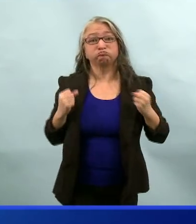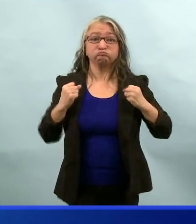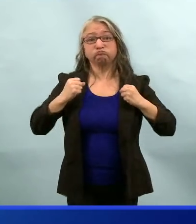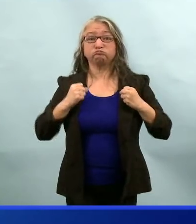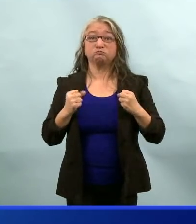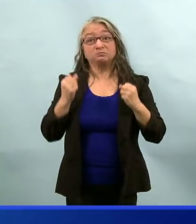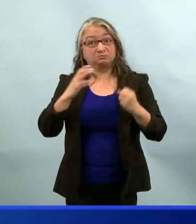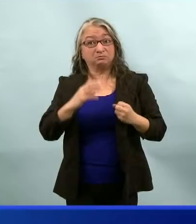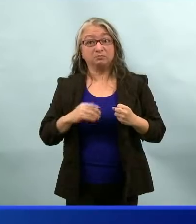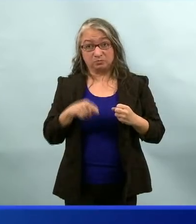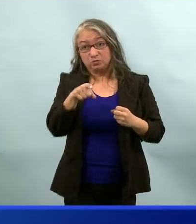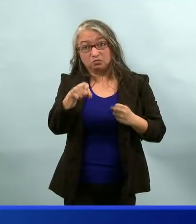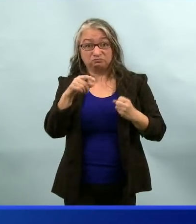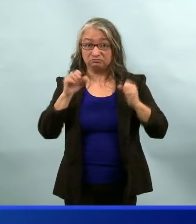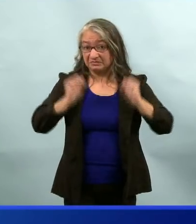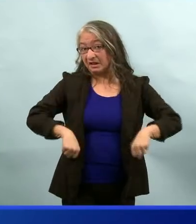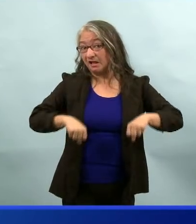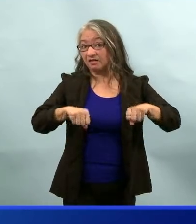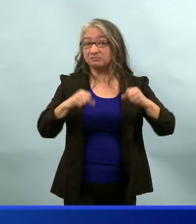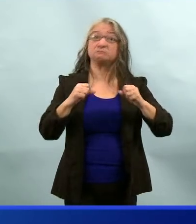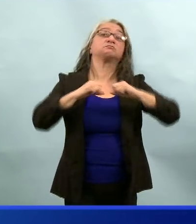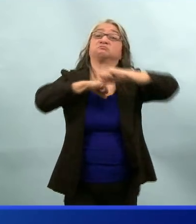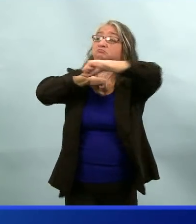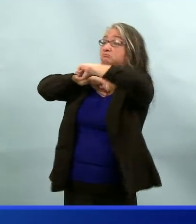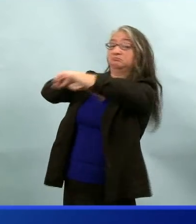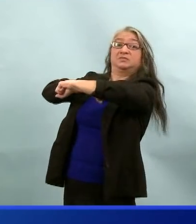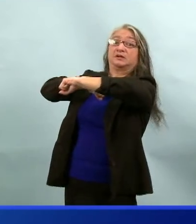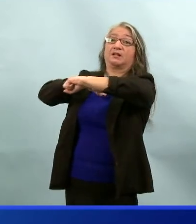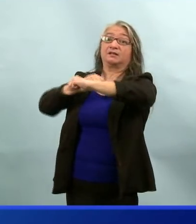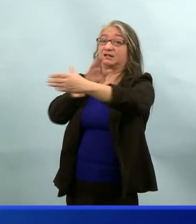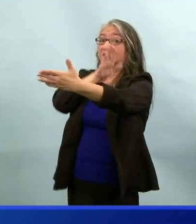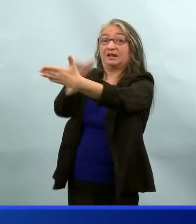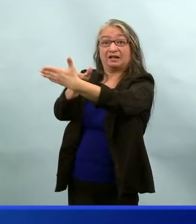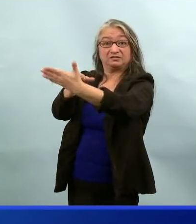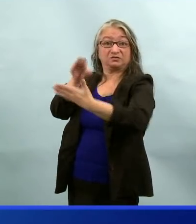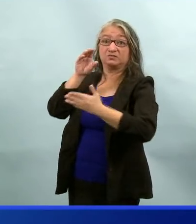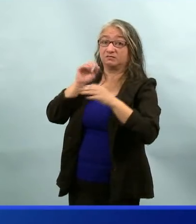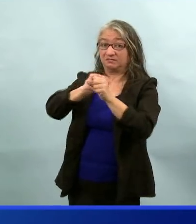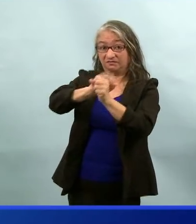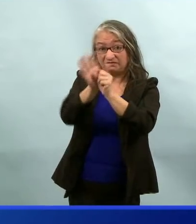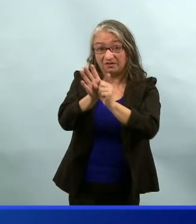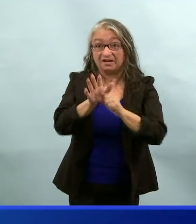shielded from the worst symptoms of coba 19 if you catch it but the same might not be true for